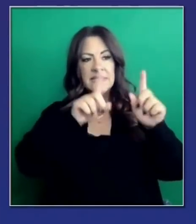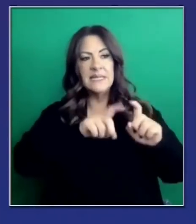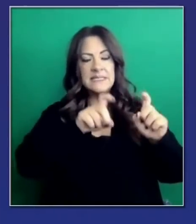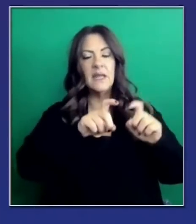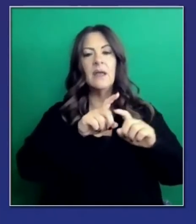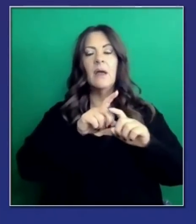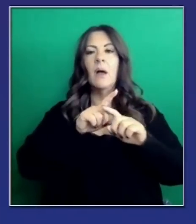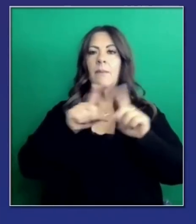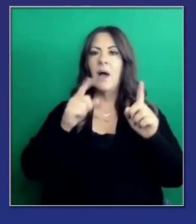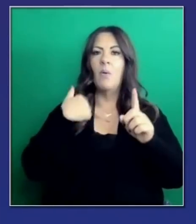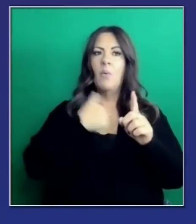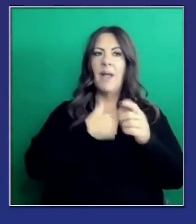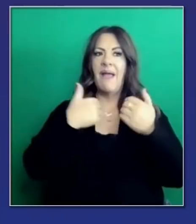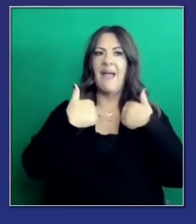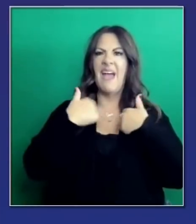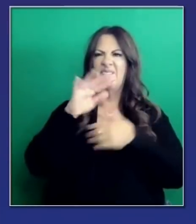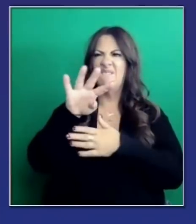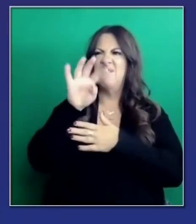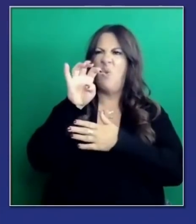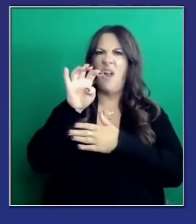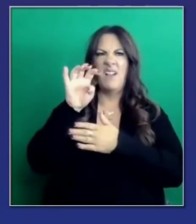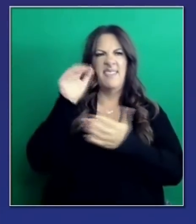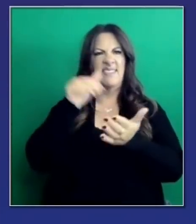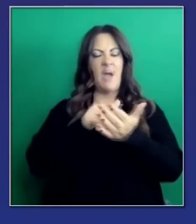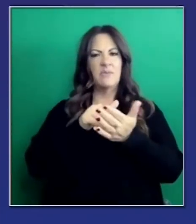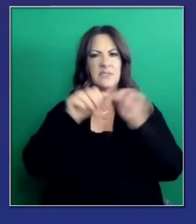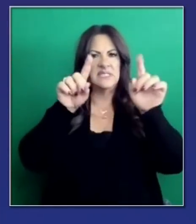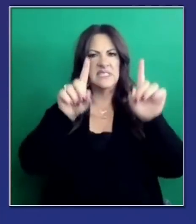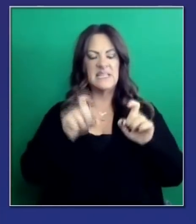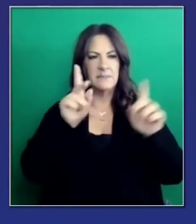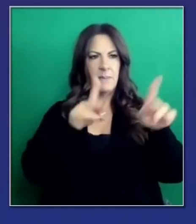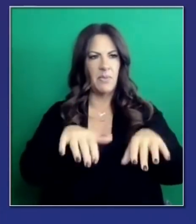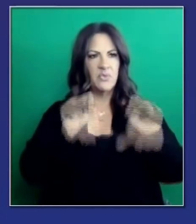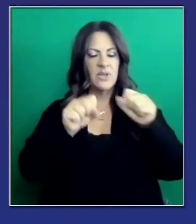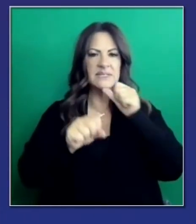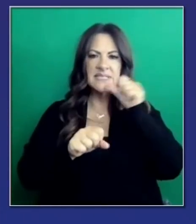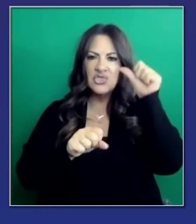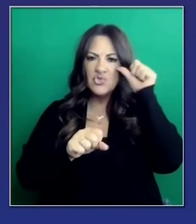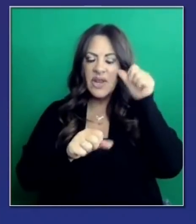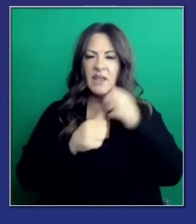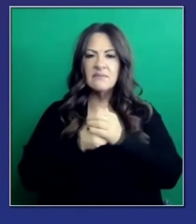OVER AGAIN. IT IS A FLYWHEEL.